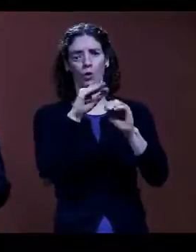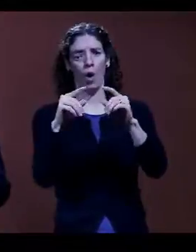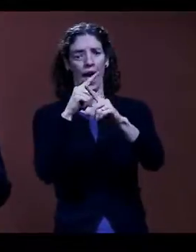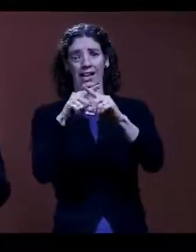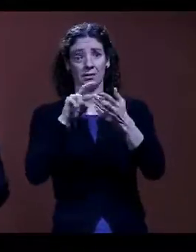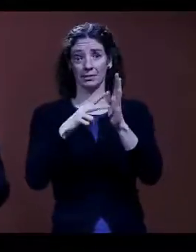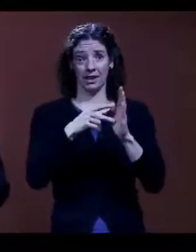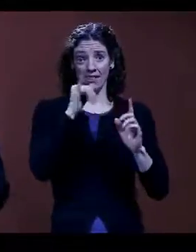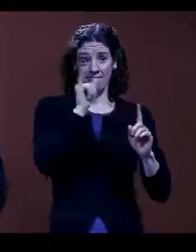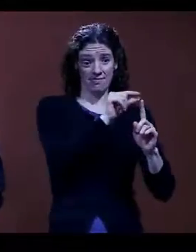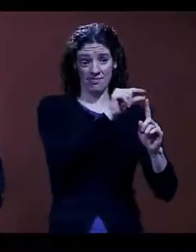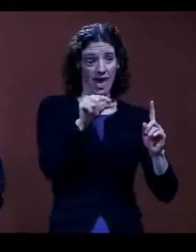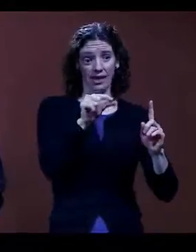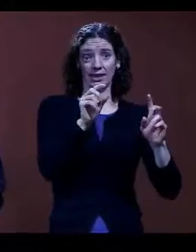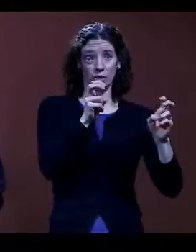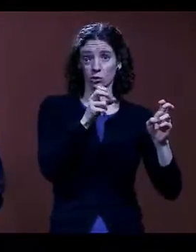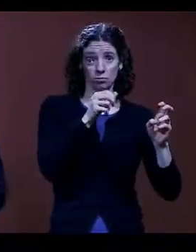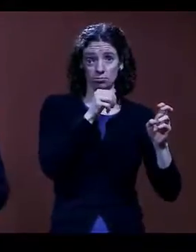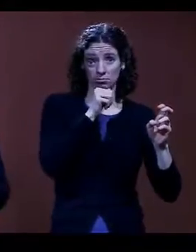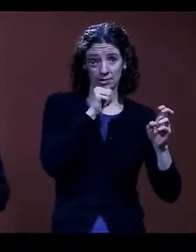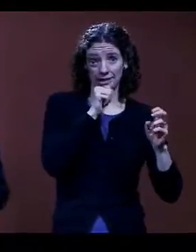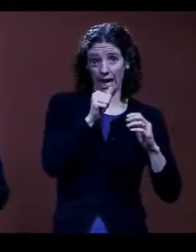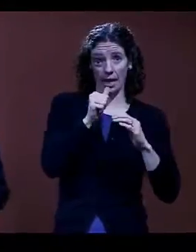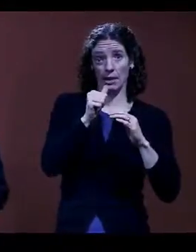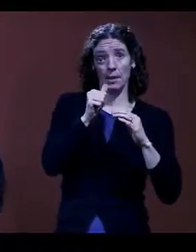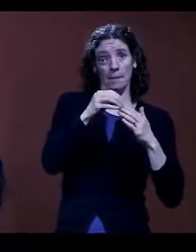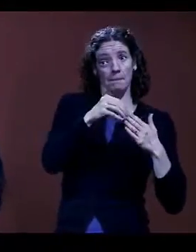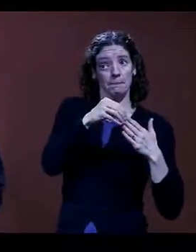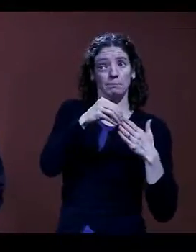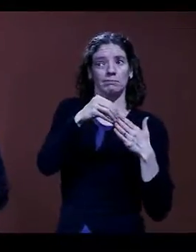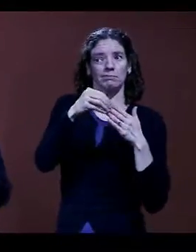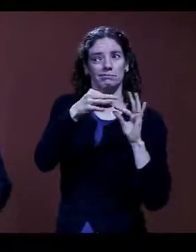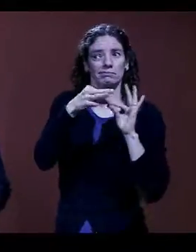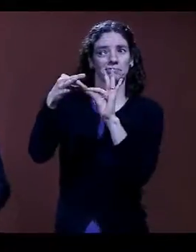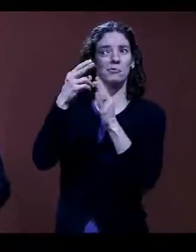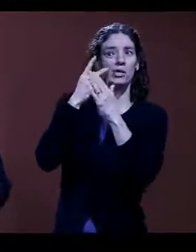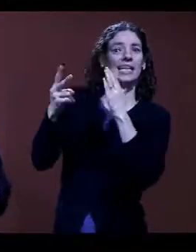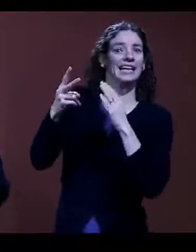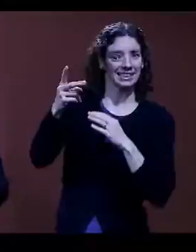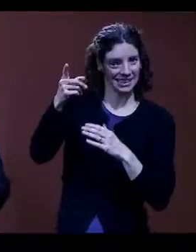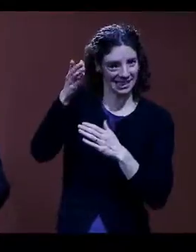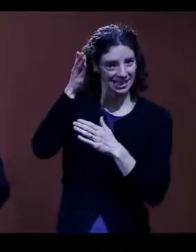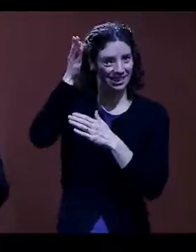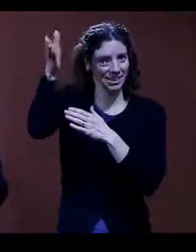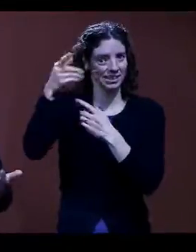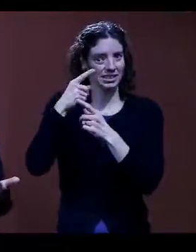there's not research to support it. It's very possible that one of the predictors could predict